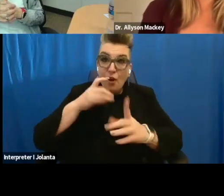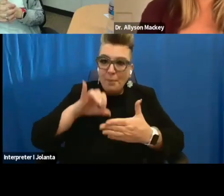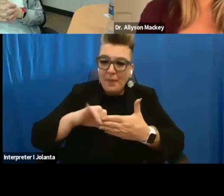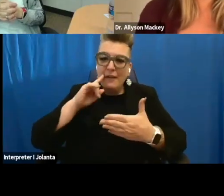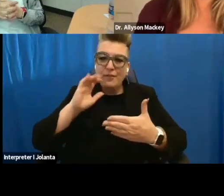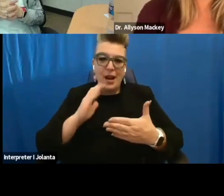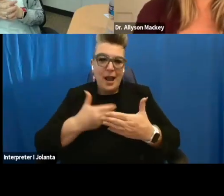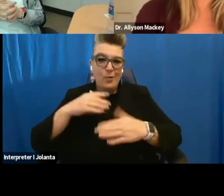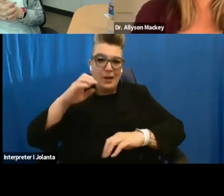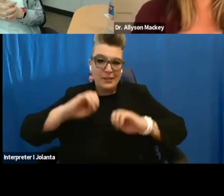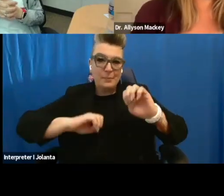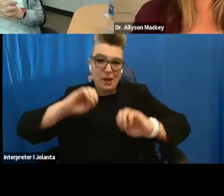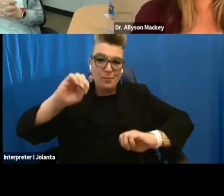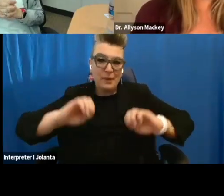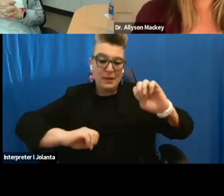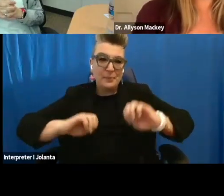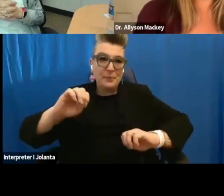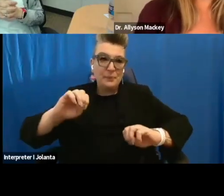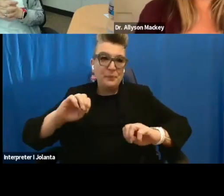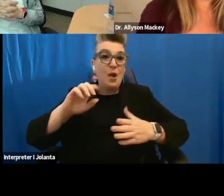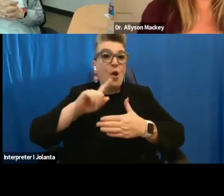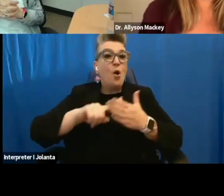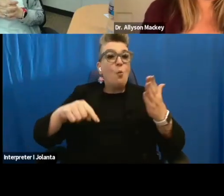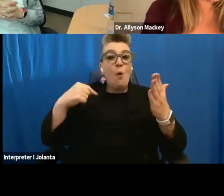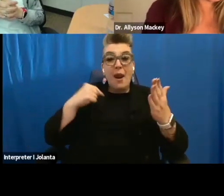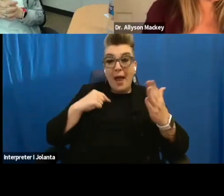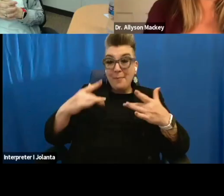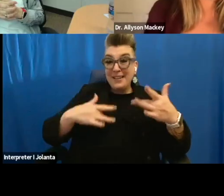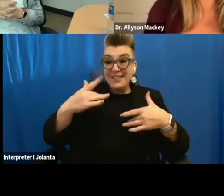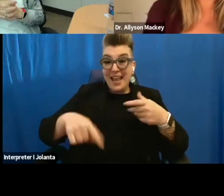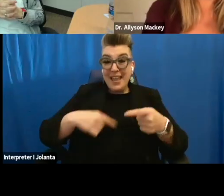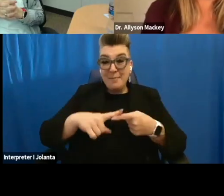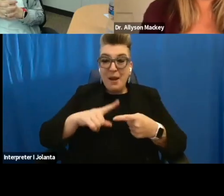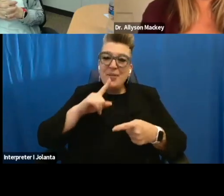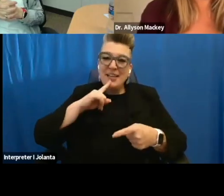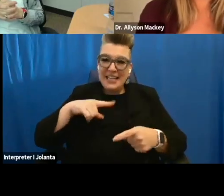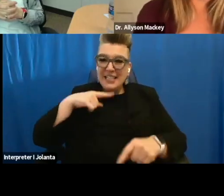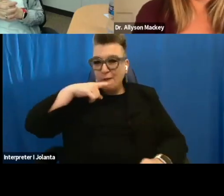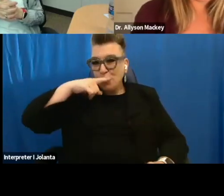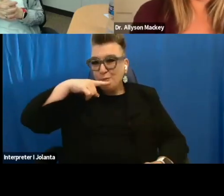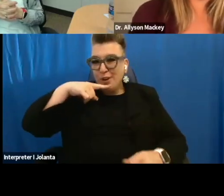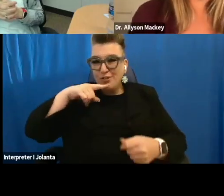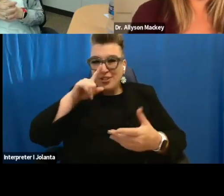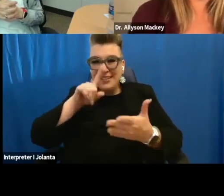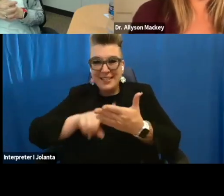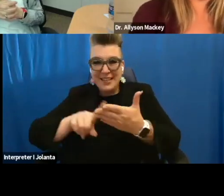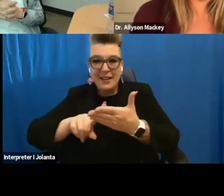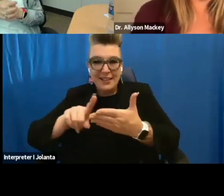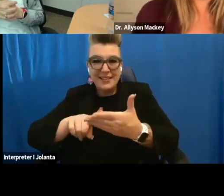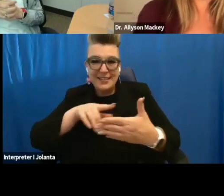I am excited about now is the toothbrushing study so we can sort of understand parents behavior in